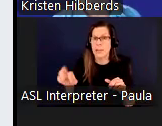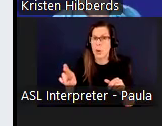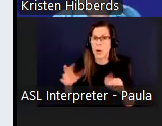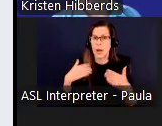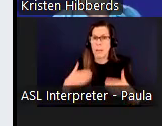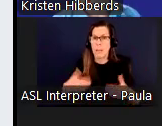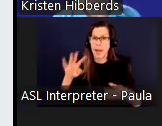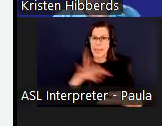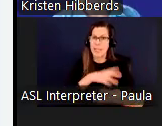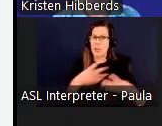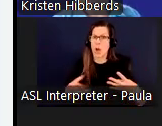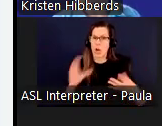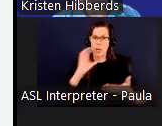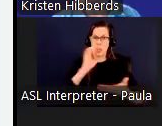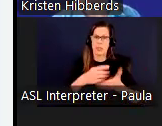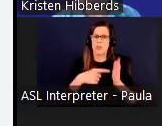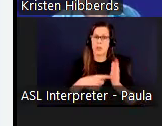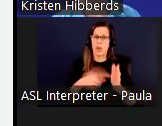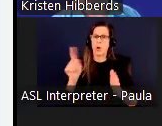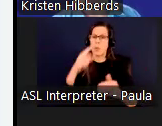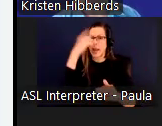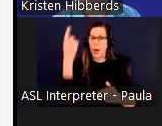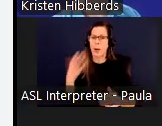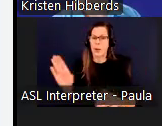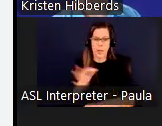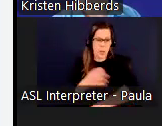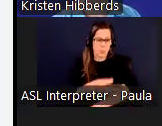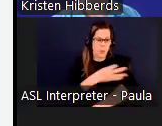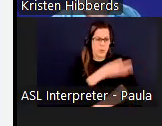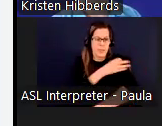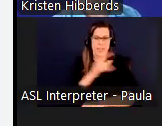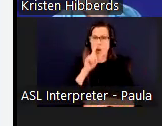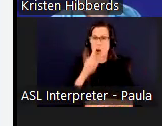But I believe and I could be wrong that what what is really brought out here more